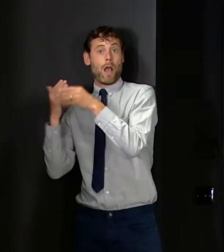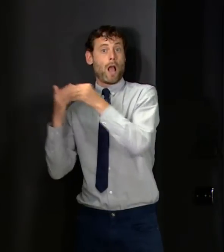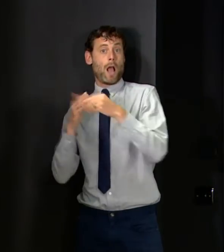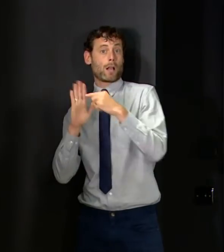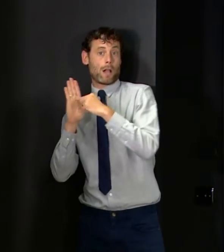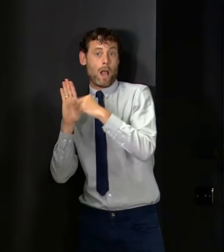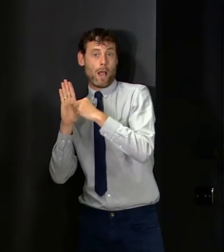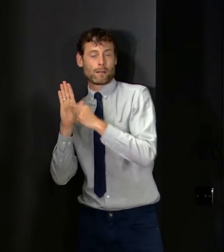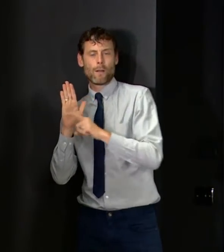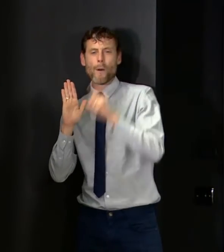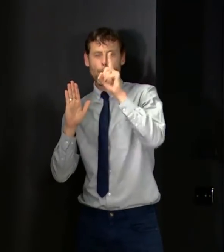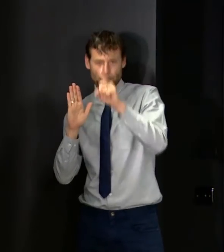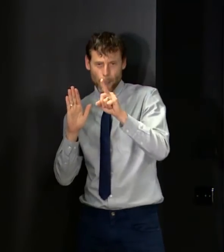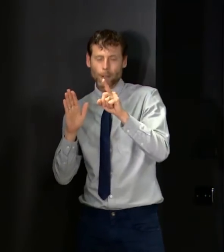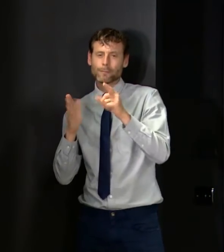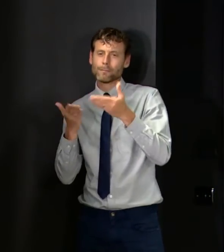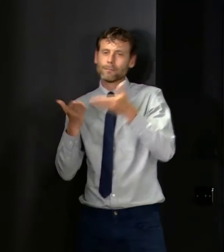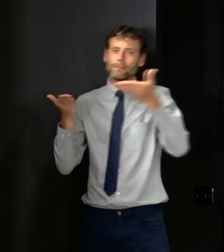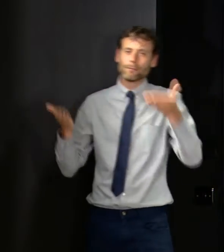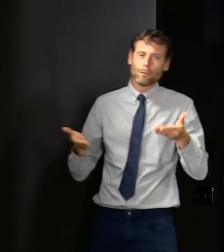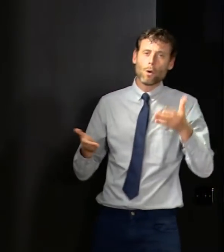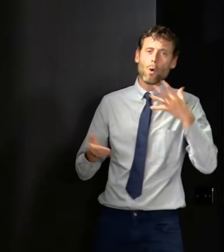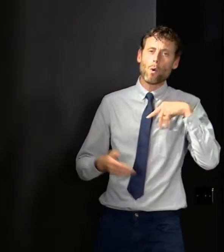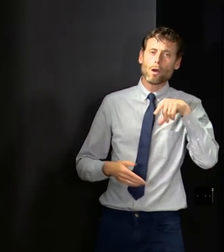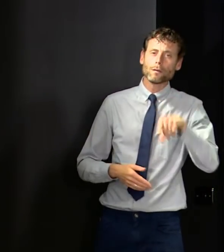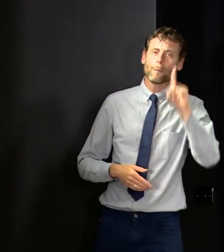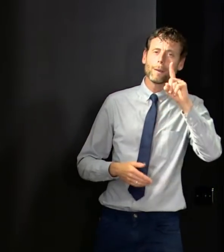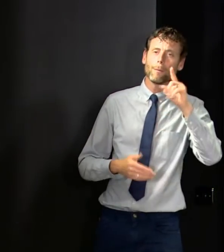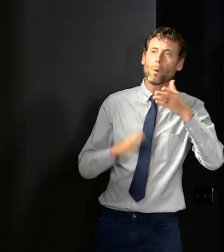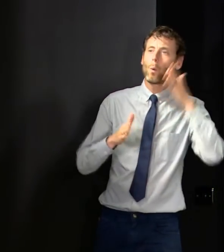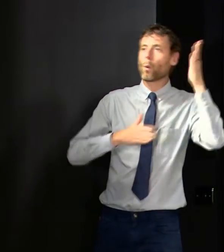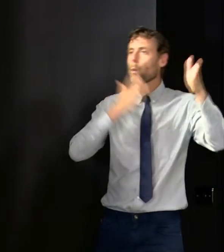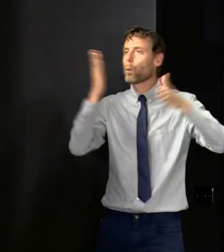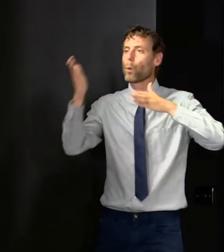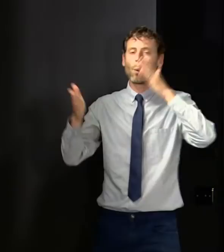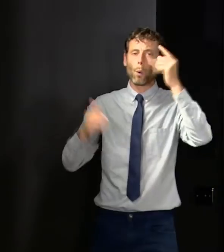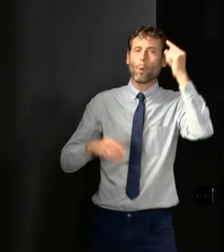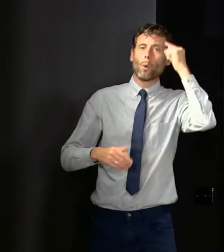but also we want those that are visiting to be respectful of the places they are visiting,